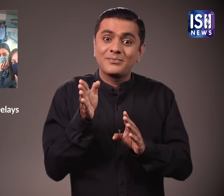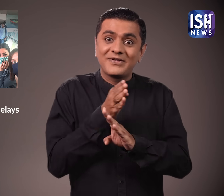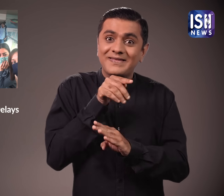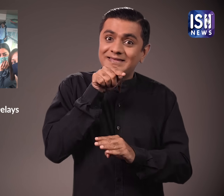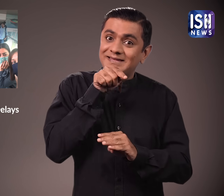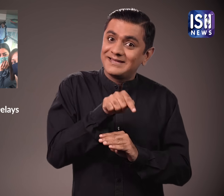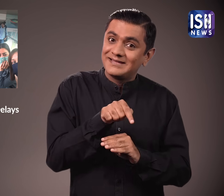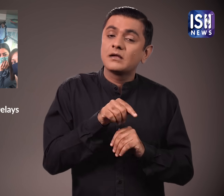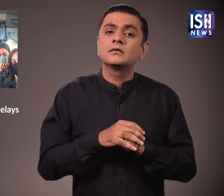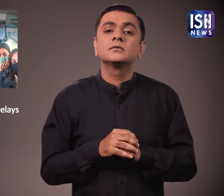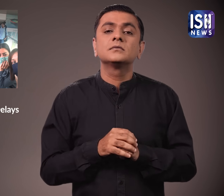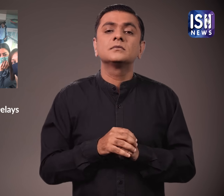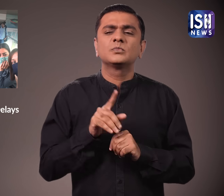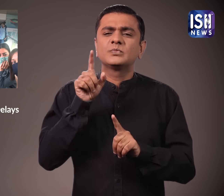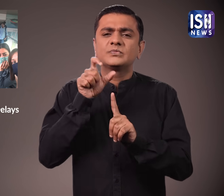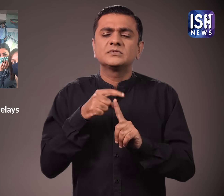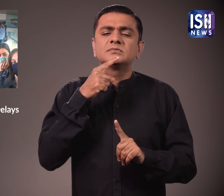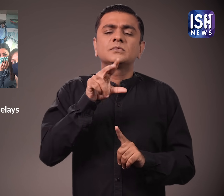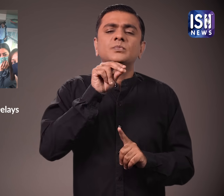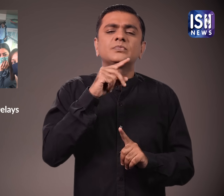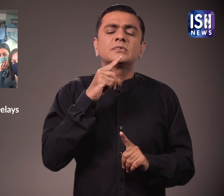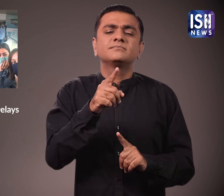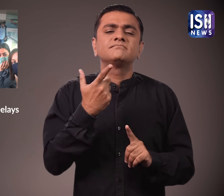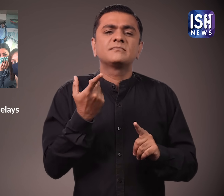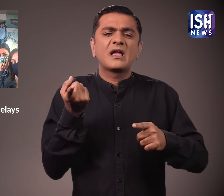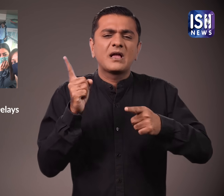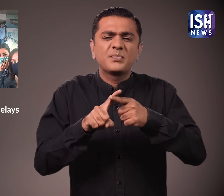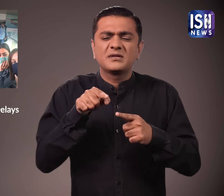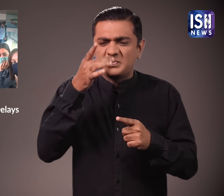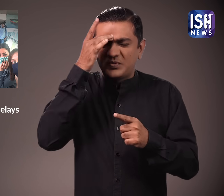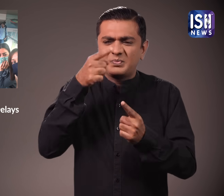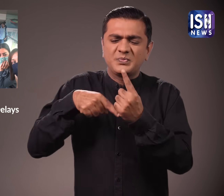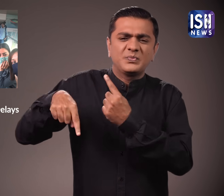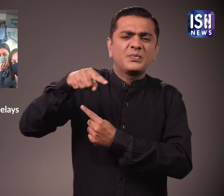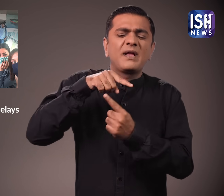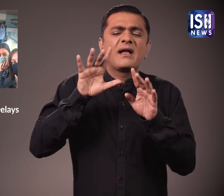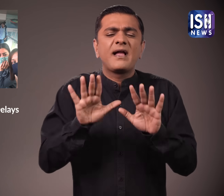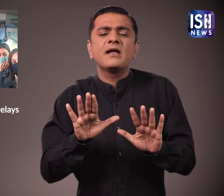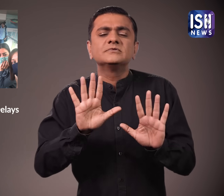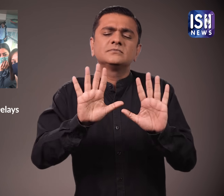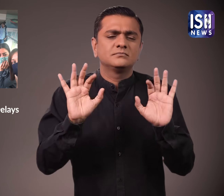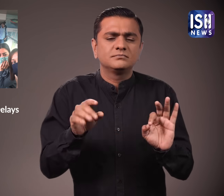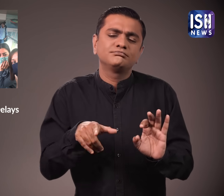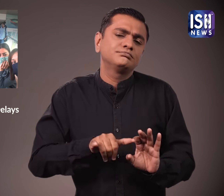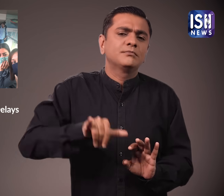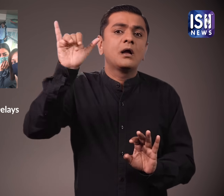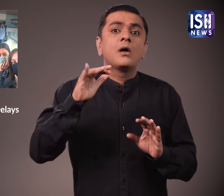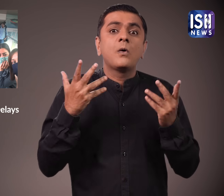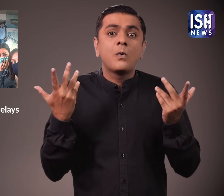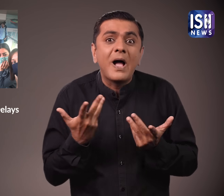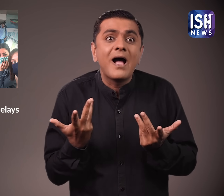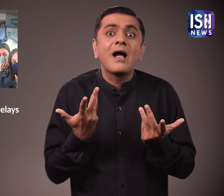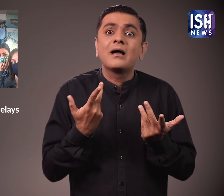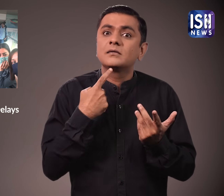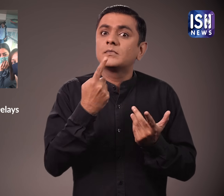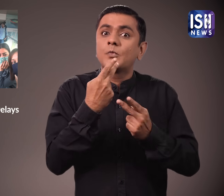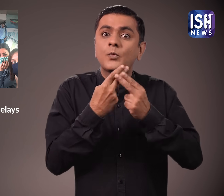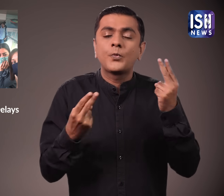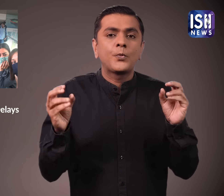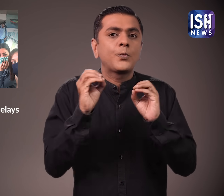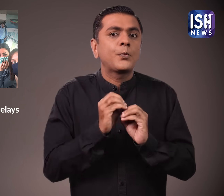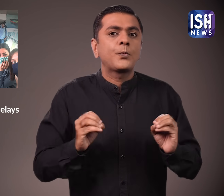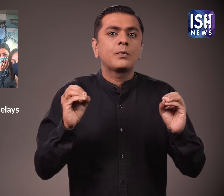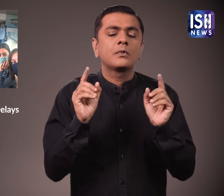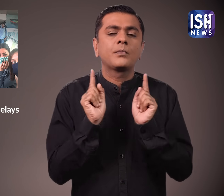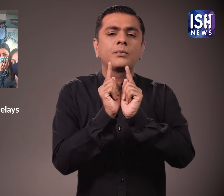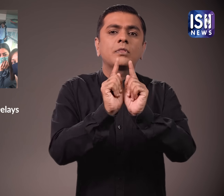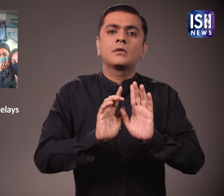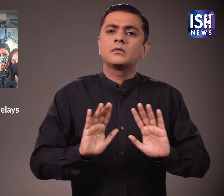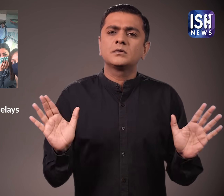Indigo issued a statement that the flight was delayed due to operational reasons without giving clear explanation.